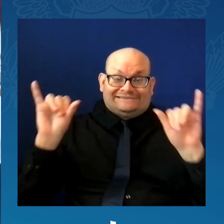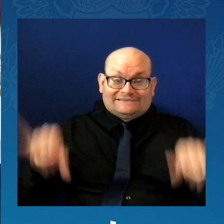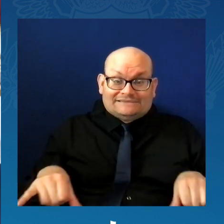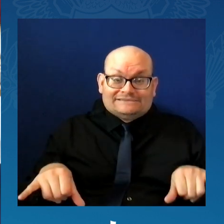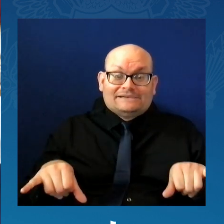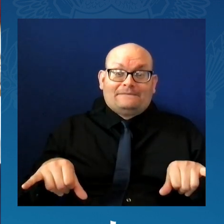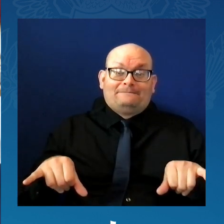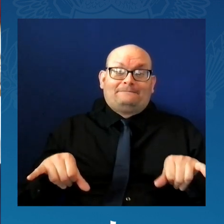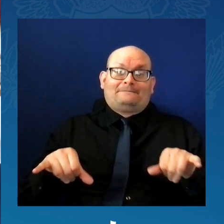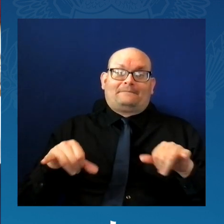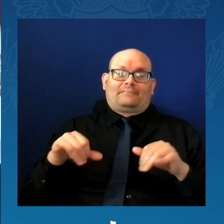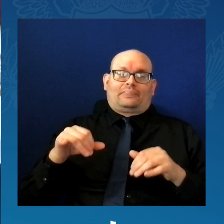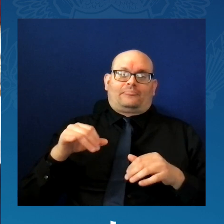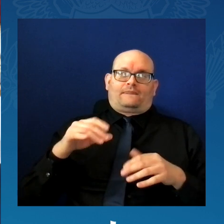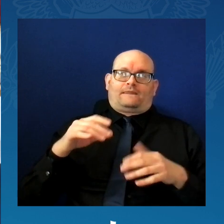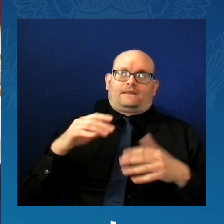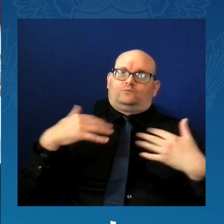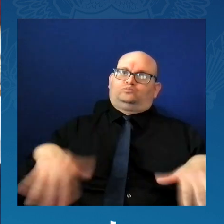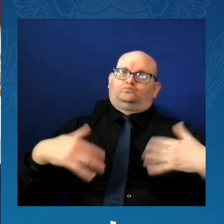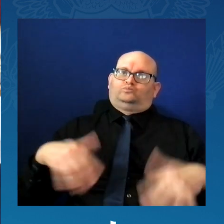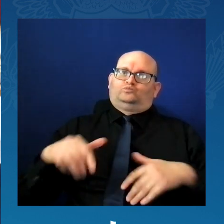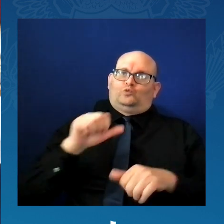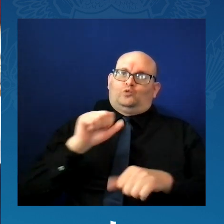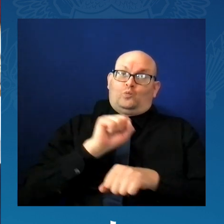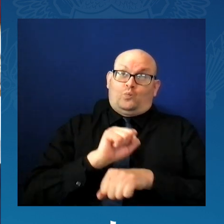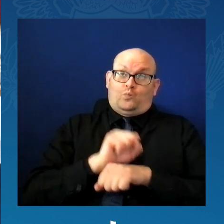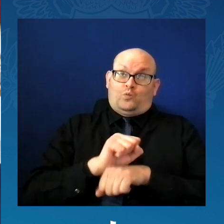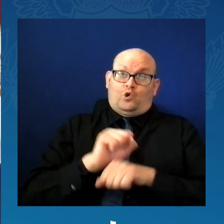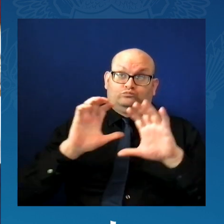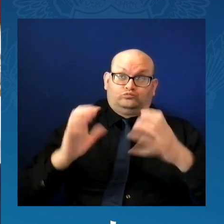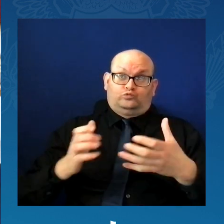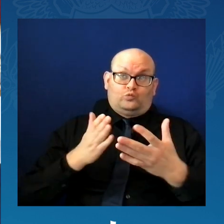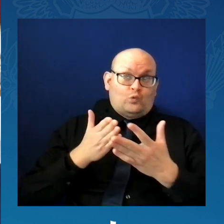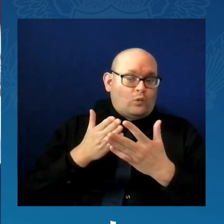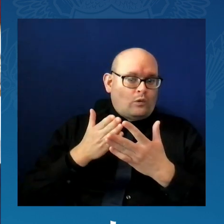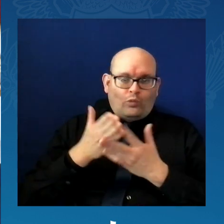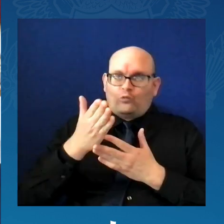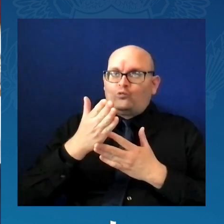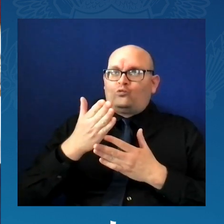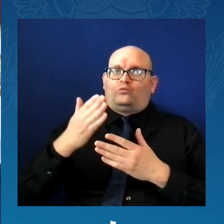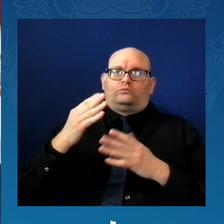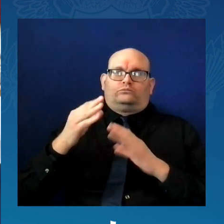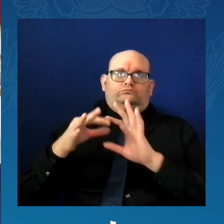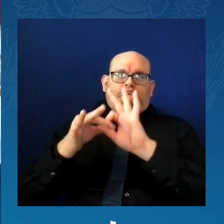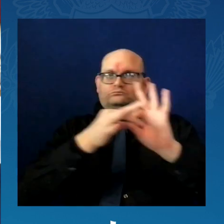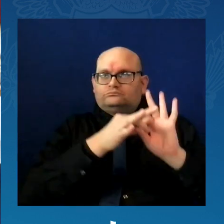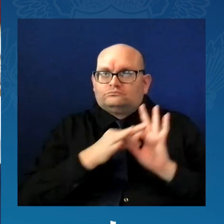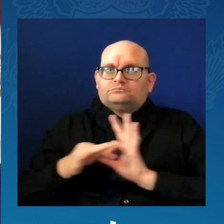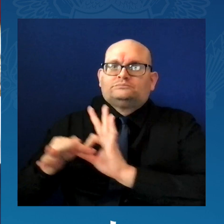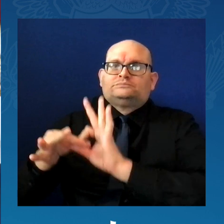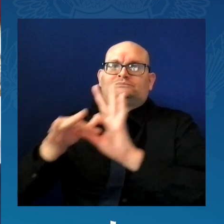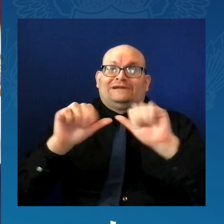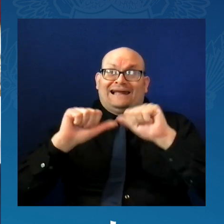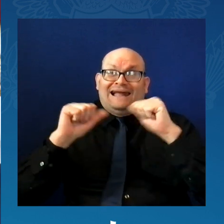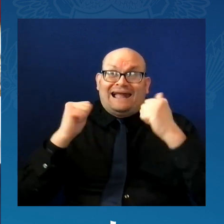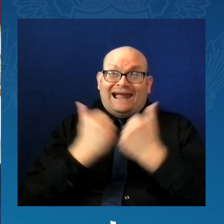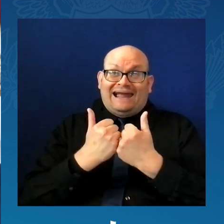and through combination with this entire inter-agency with the Space Council, in particular with the Department of Commerce